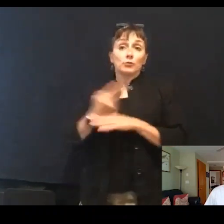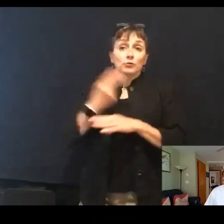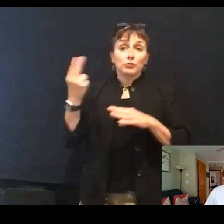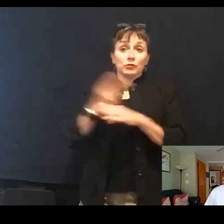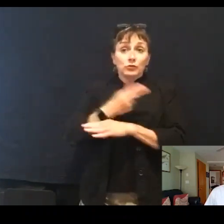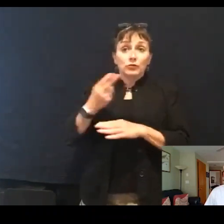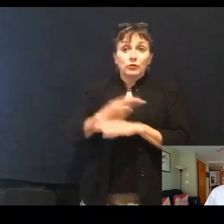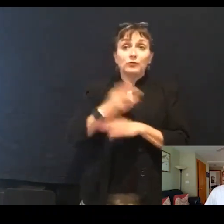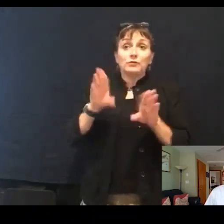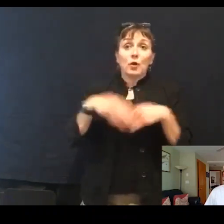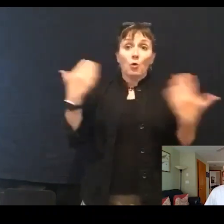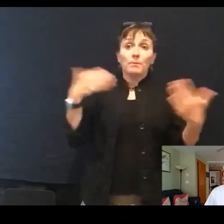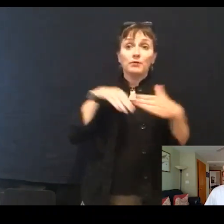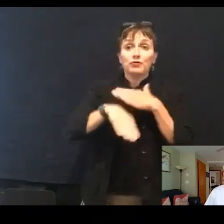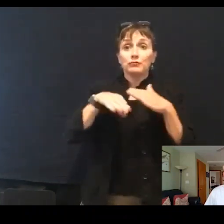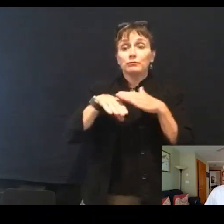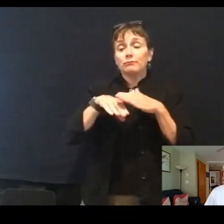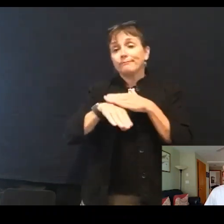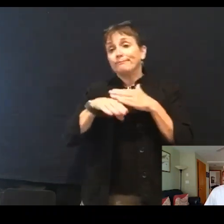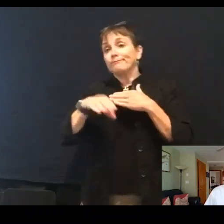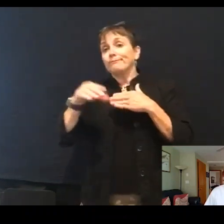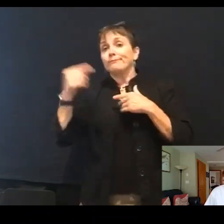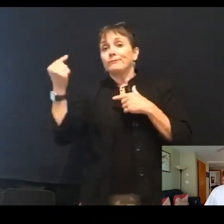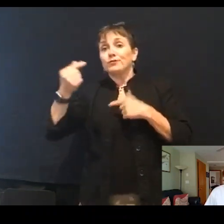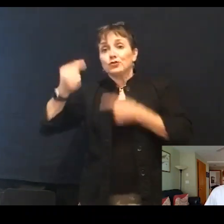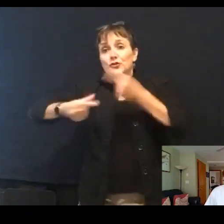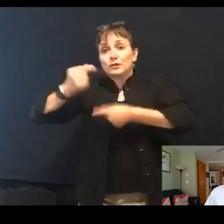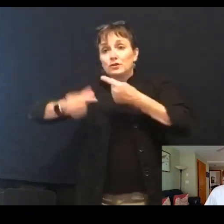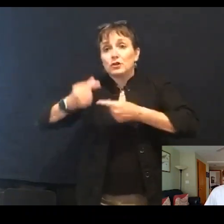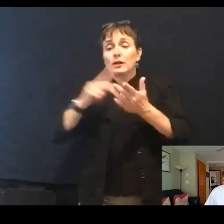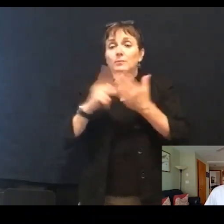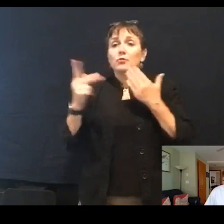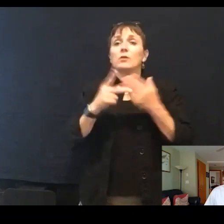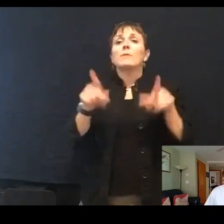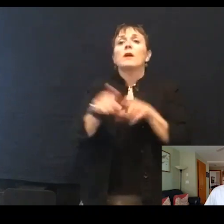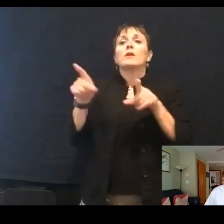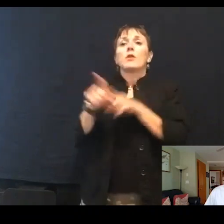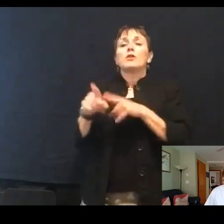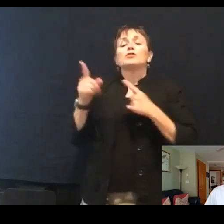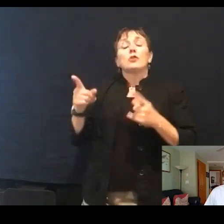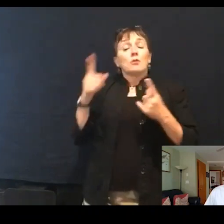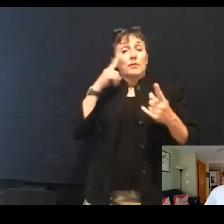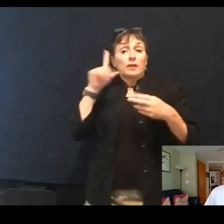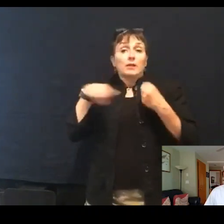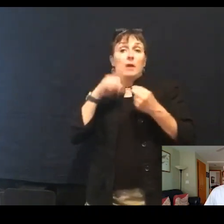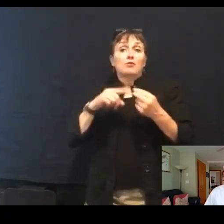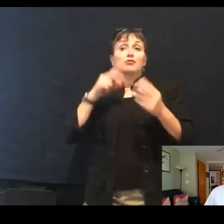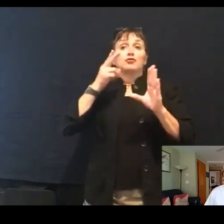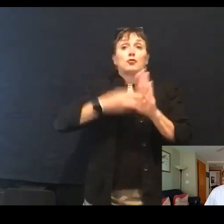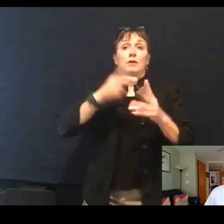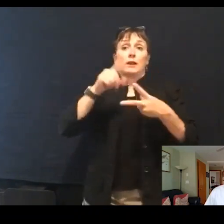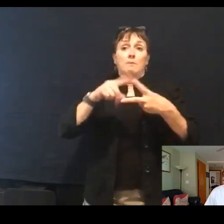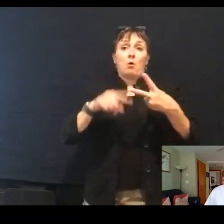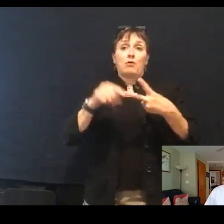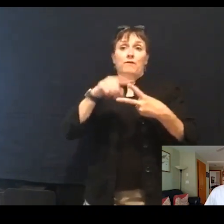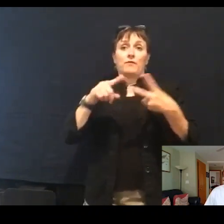Open Access Genetic Testing Program. And I also hope that you consider joining both the USH Trust Registry and the My Retina